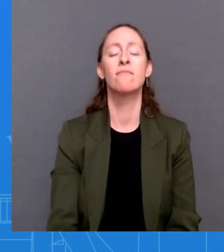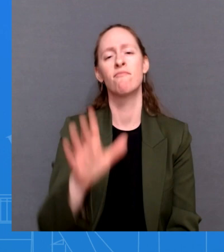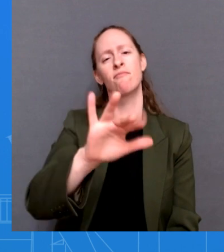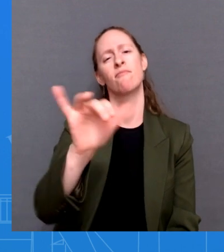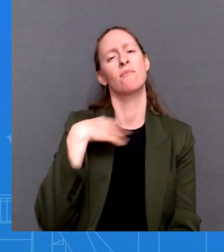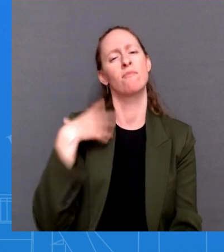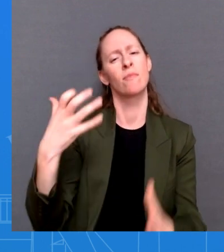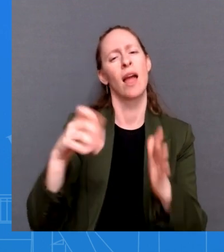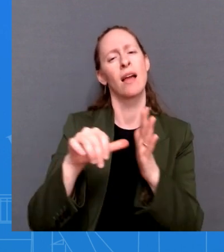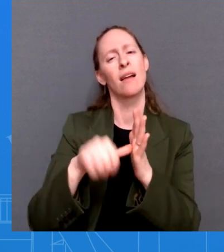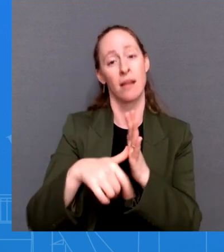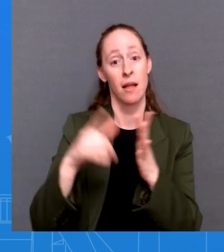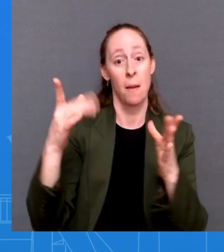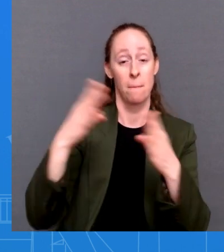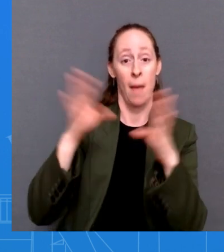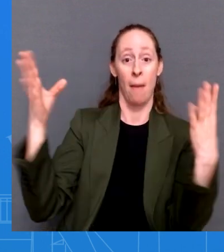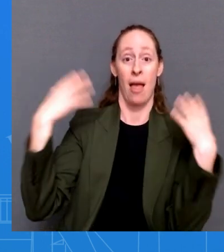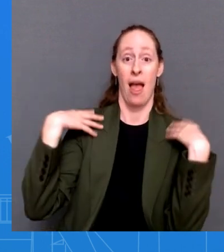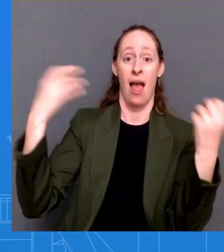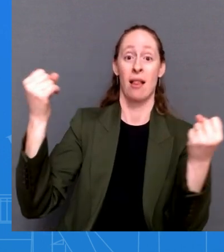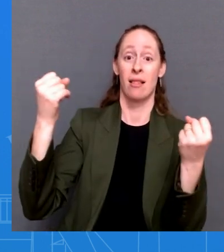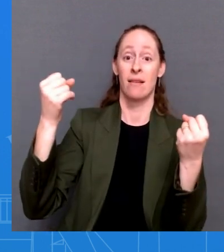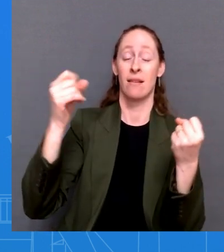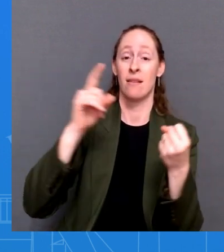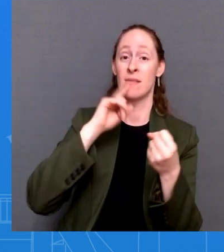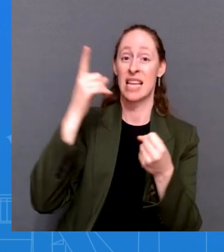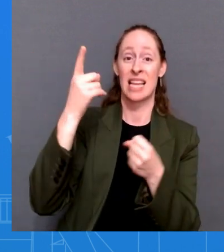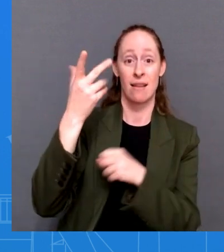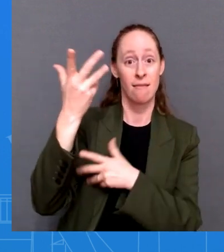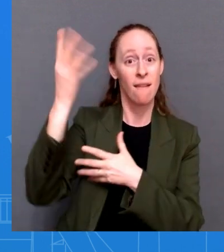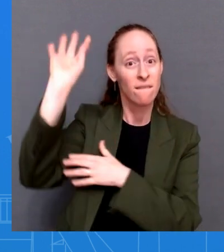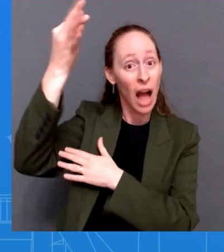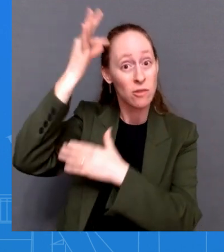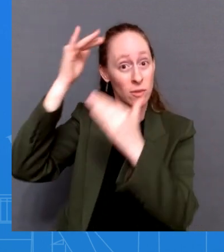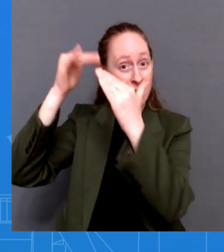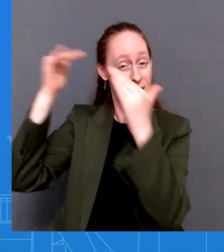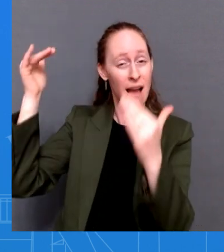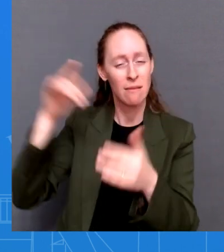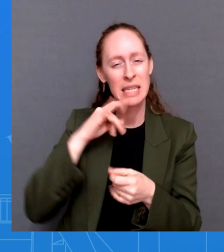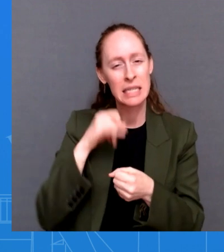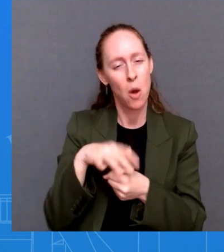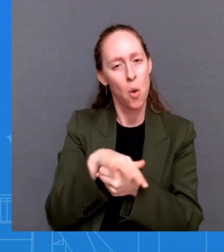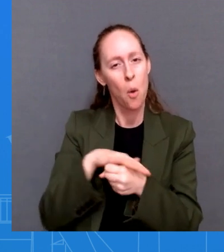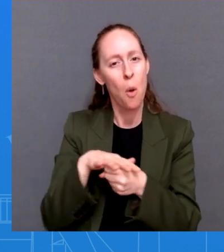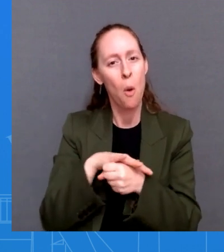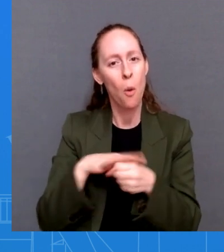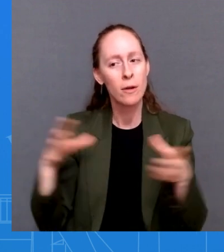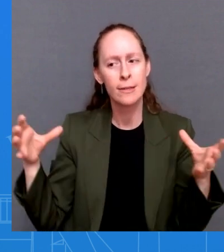And we're really providing and I think Dr. Walensky can speak more, a lot of technical assistance. And then the local jurisdiction